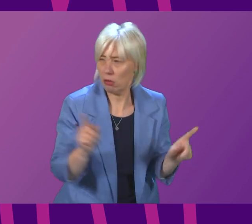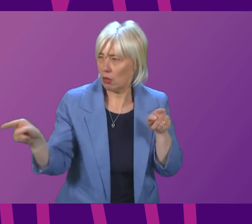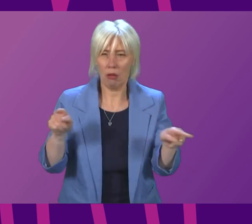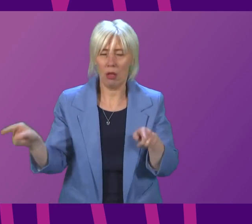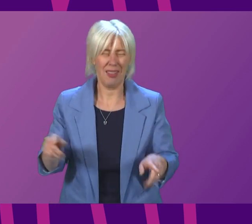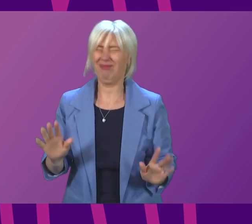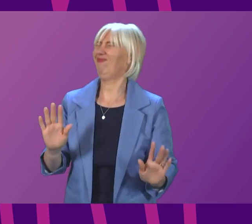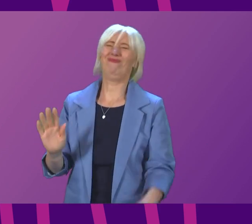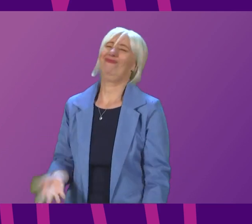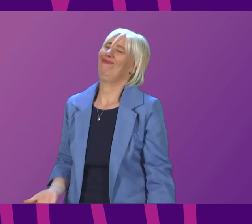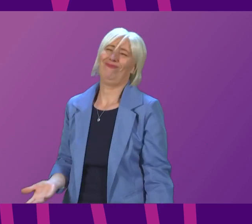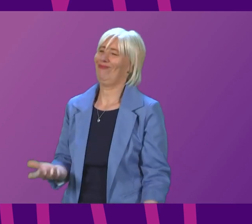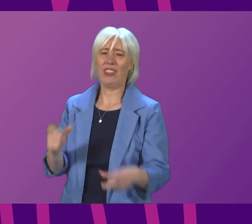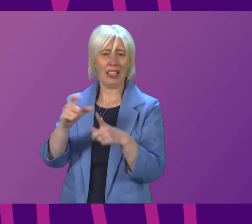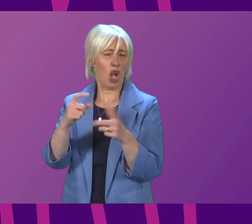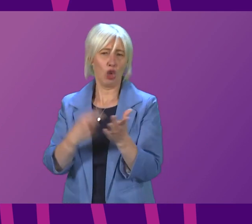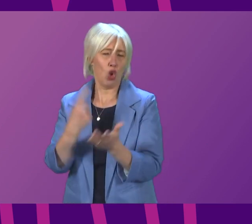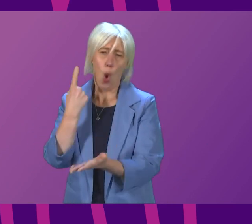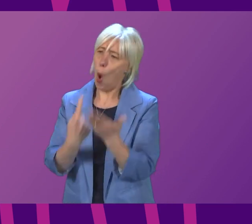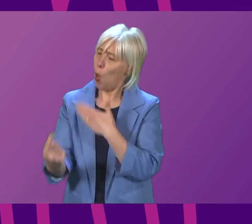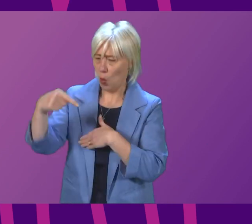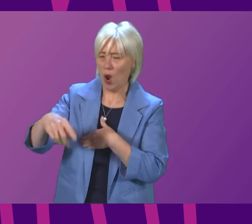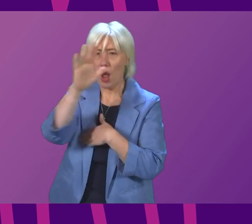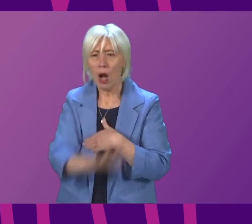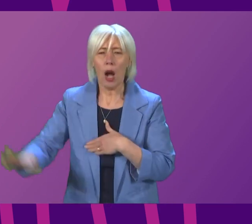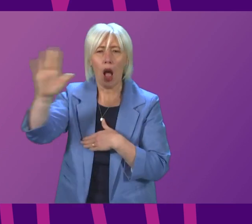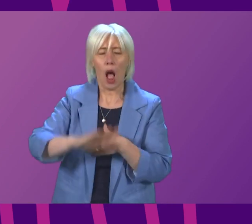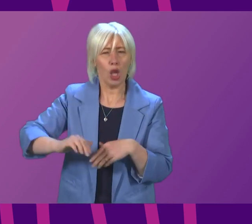Douglas Ross must be the only person in the entire country who, in the run-up to Christmas,